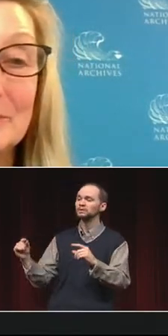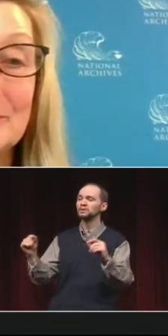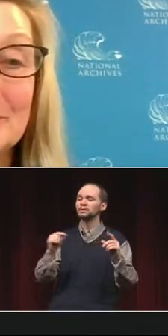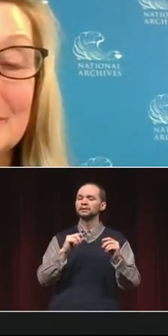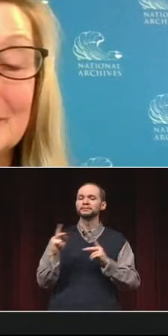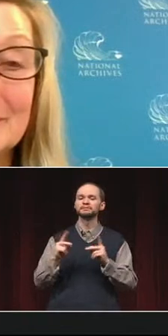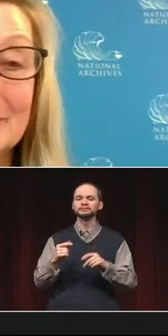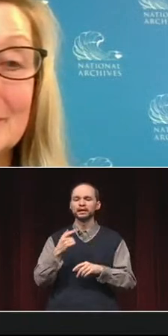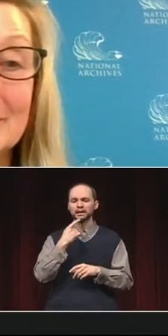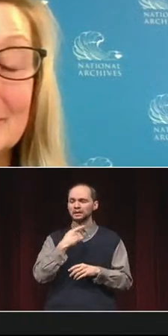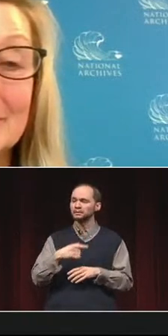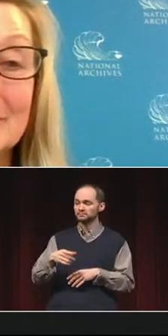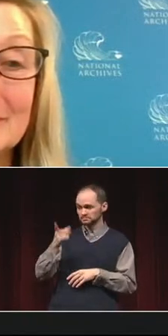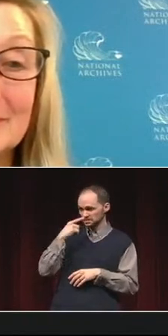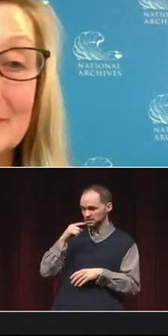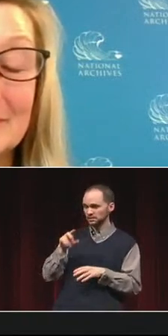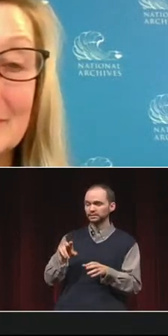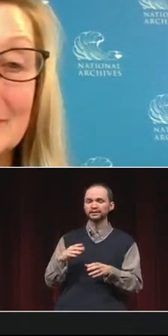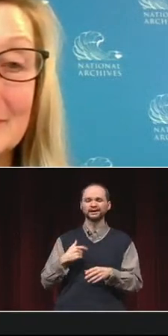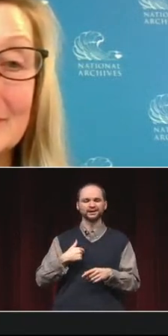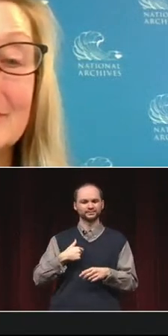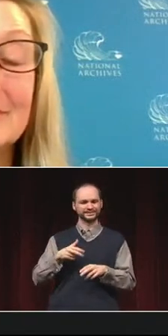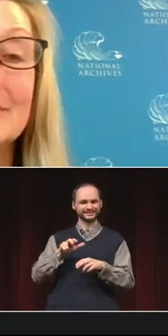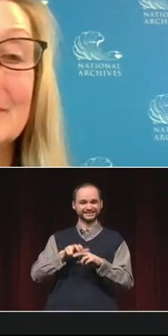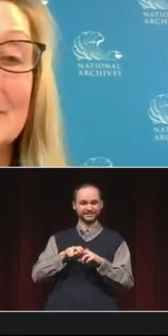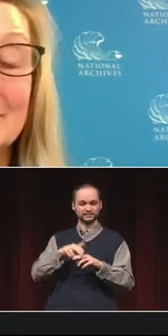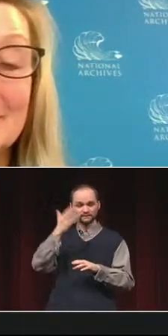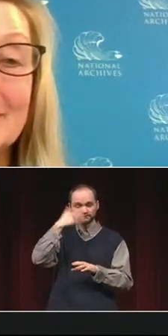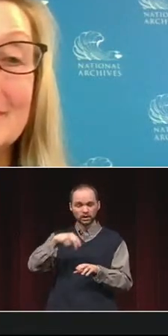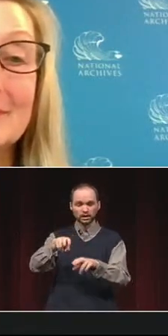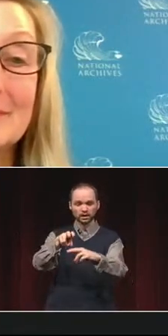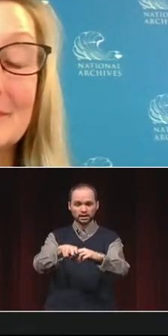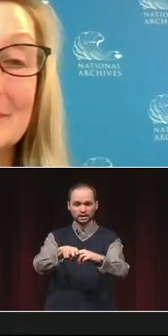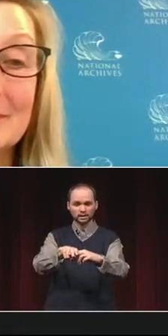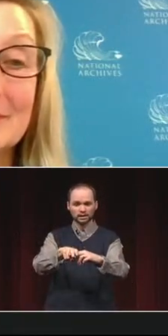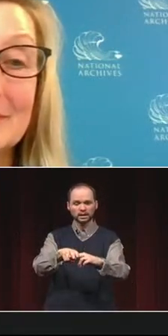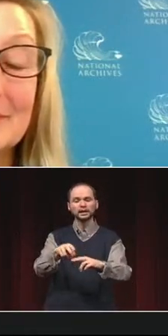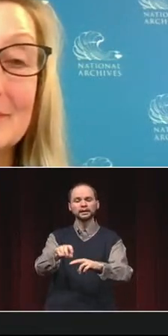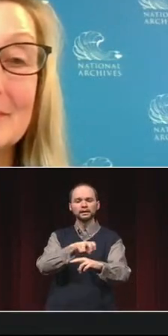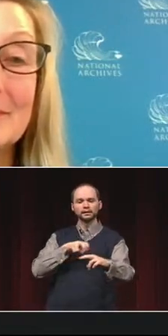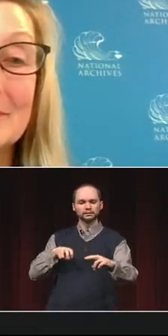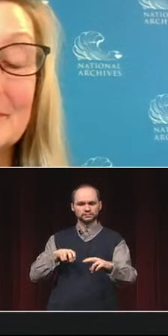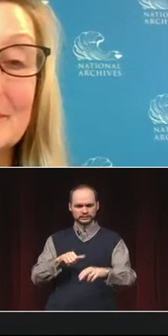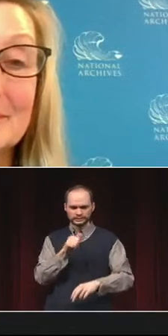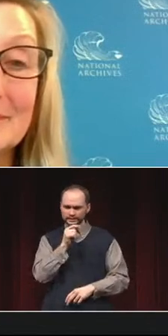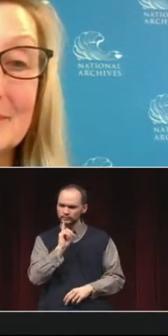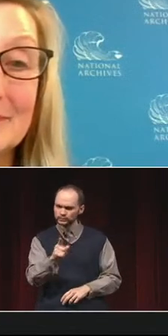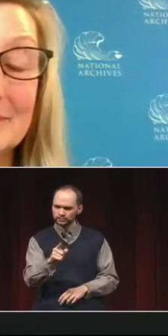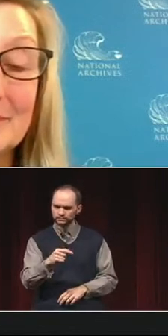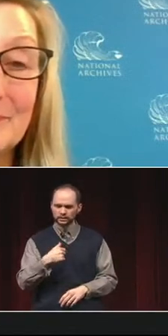myself from a front seat of the bus. This is not true. I was in the middle section. There